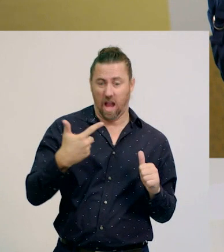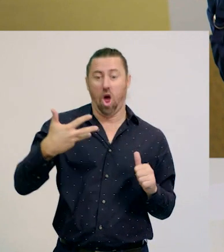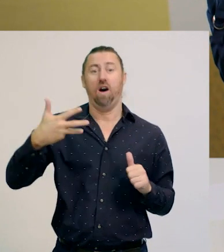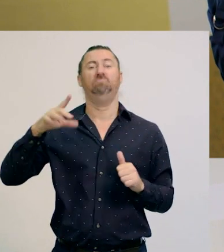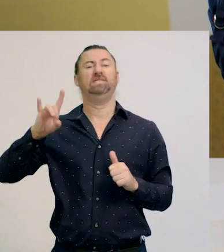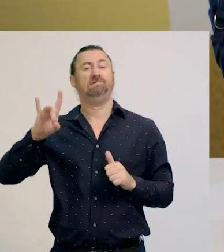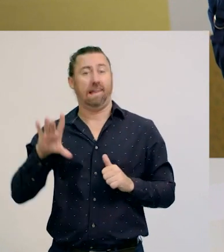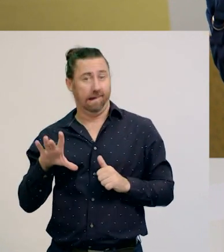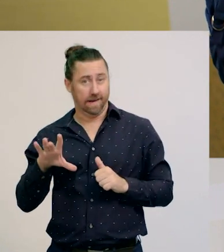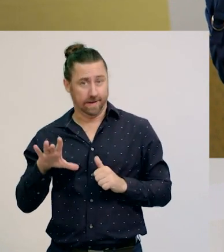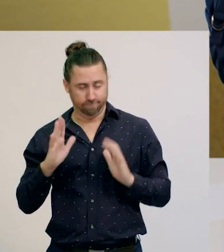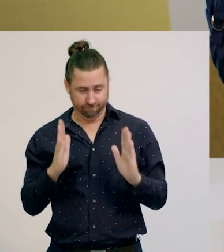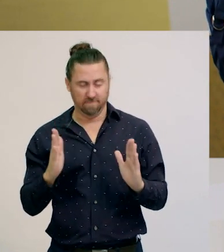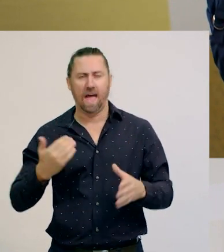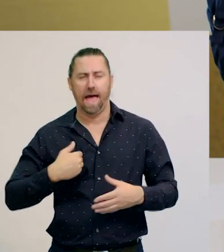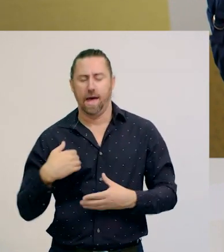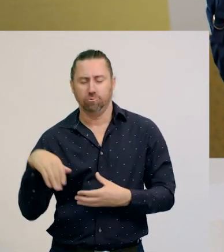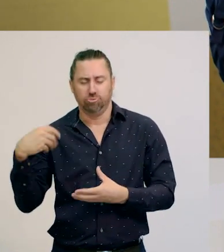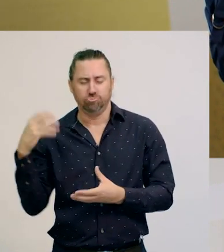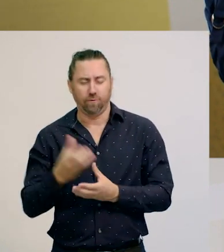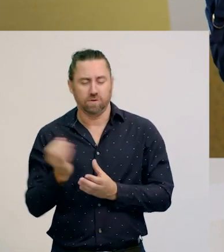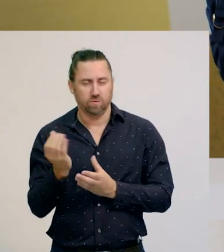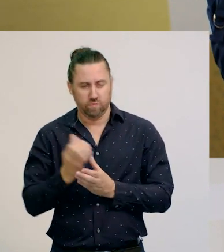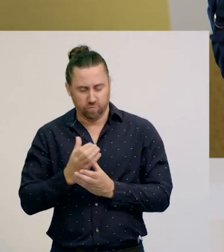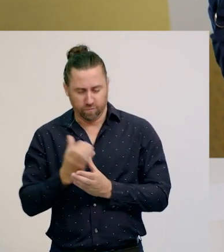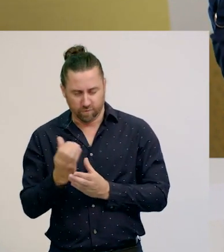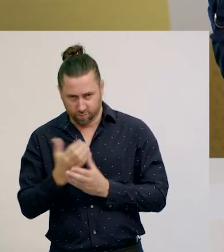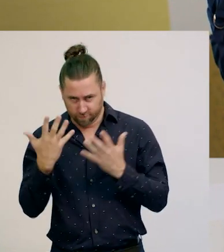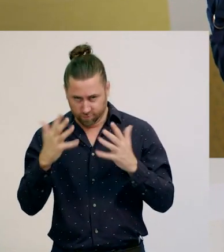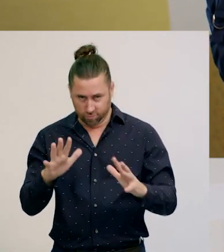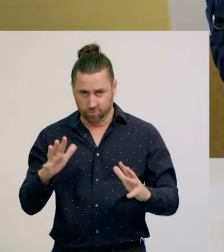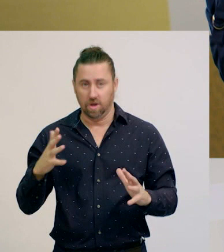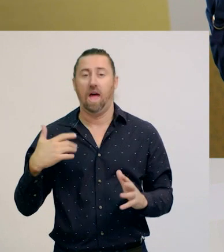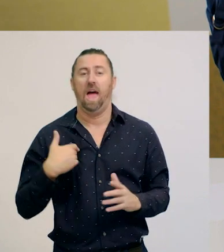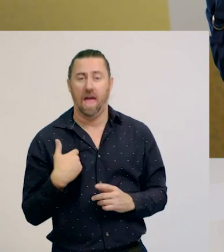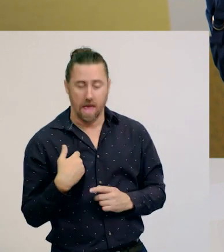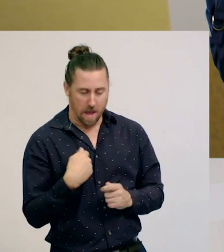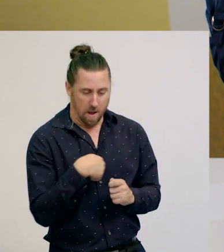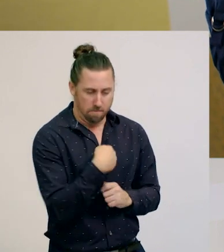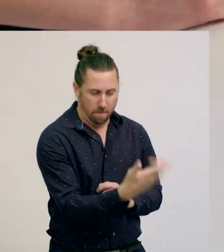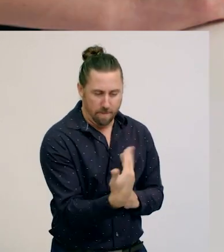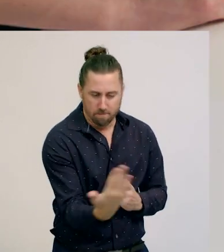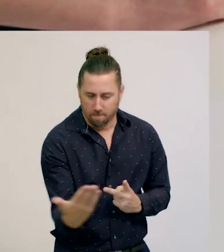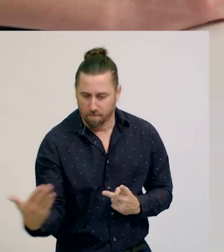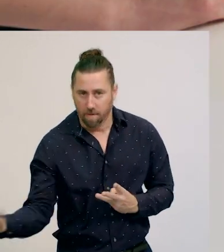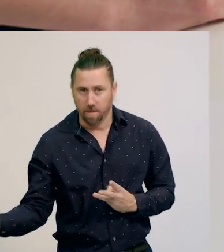I have already shuffled these cards, so now I'll deal five cards in a line, facing up.